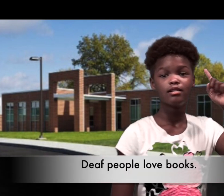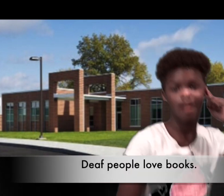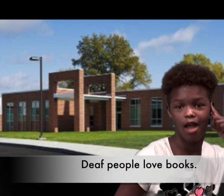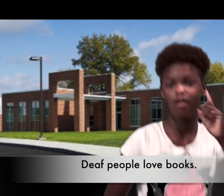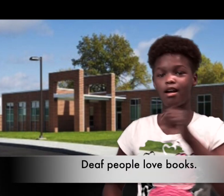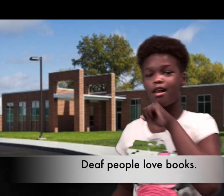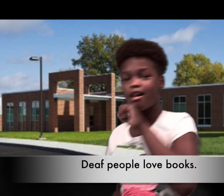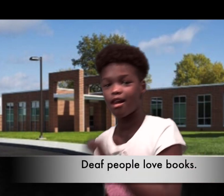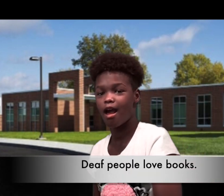[bass drum rhythm]